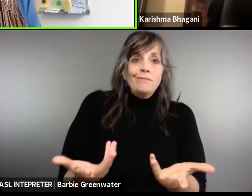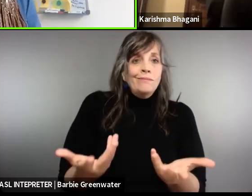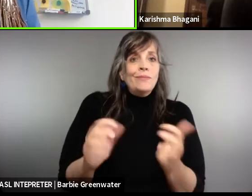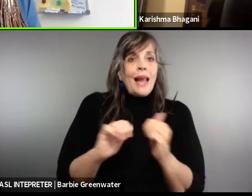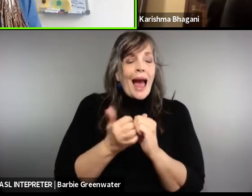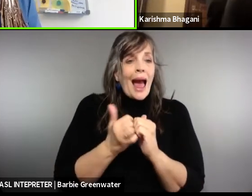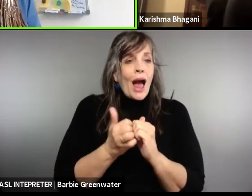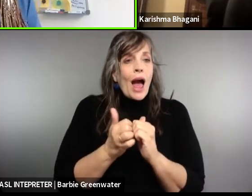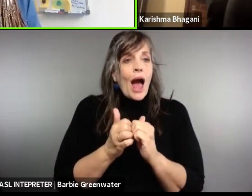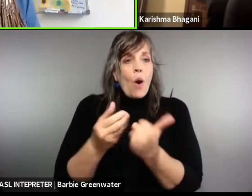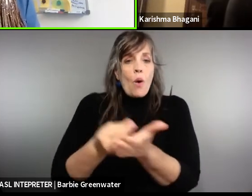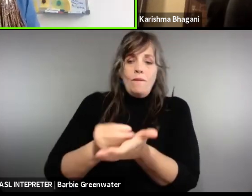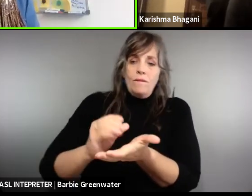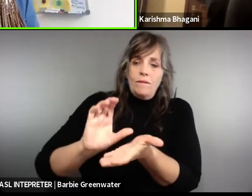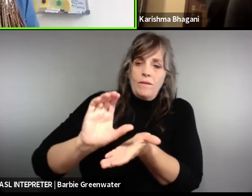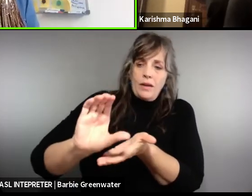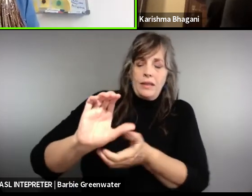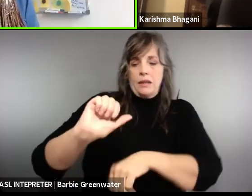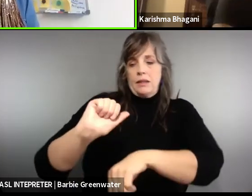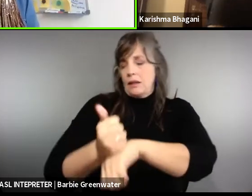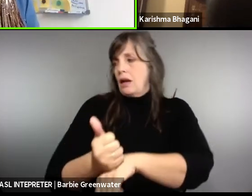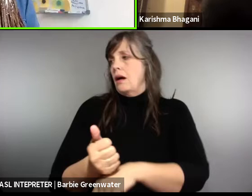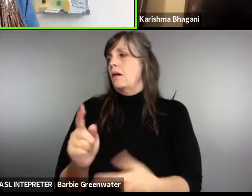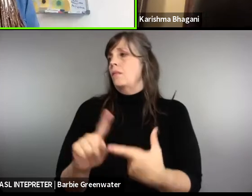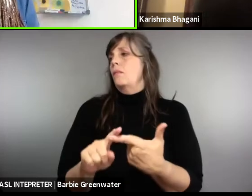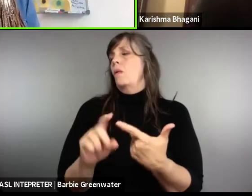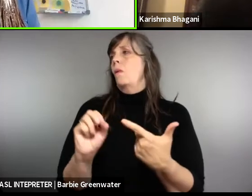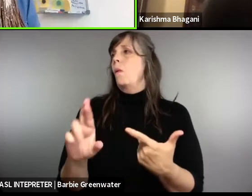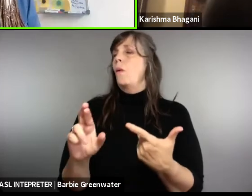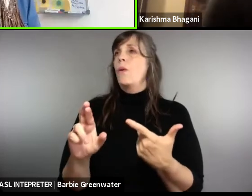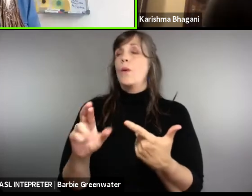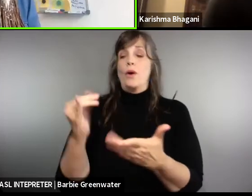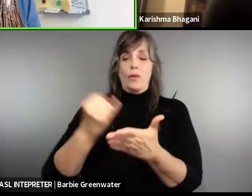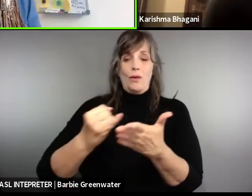funding is set up or how something is setup